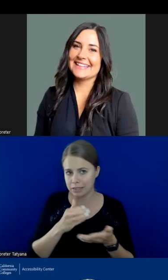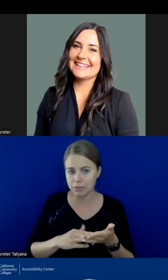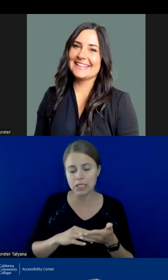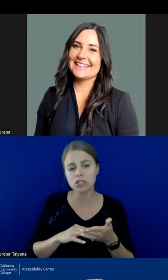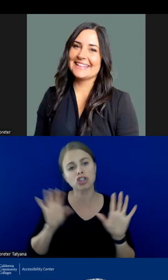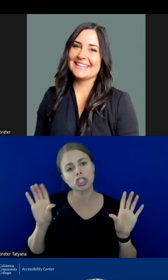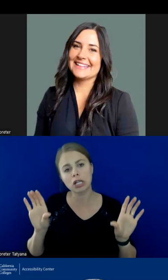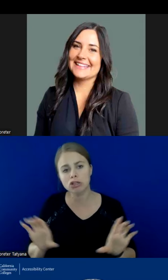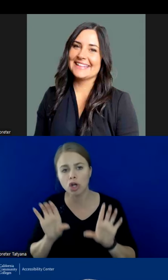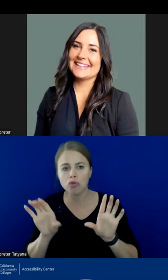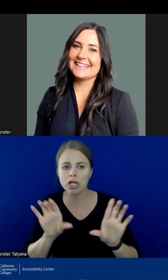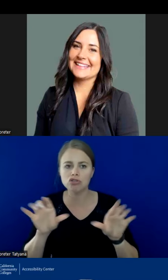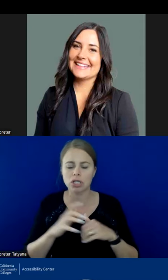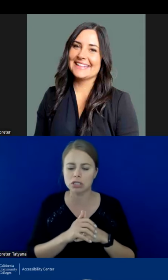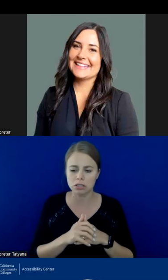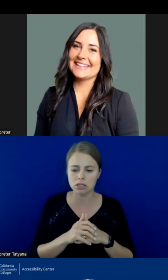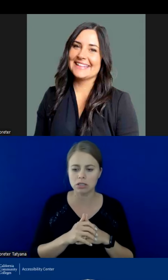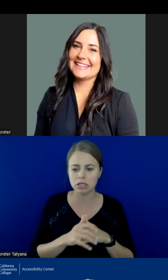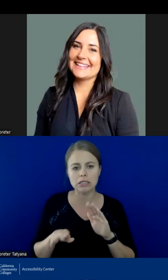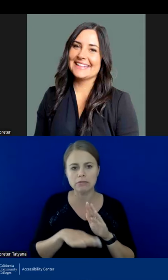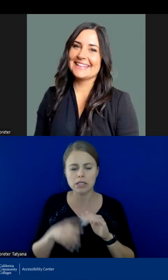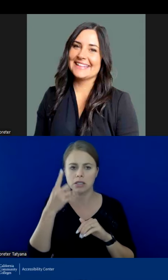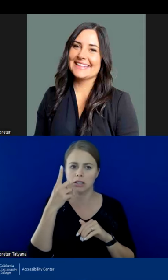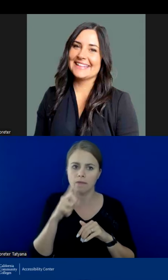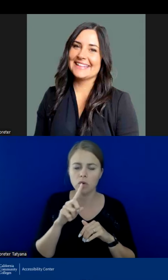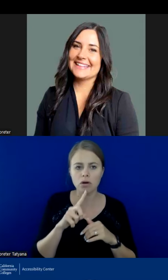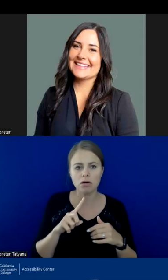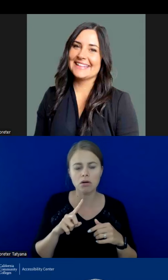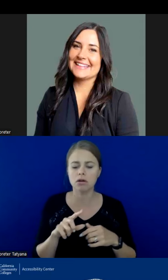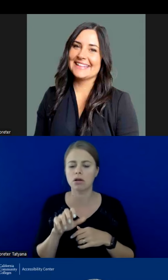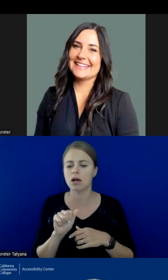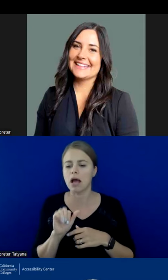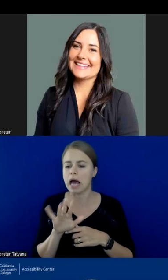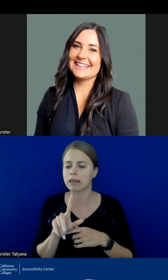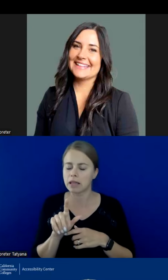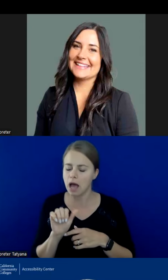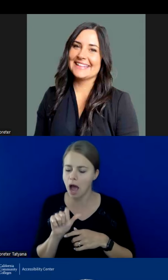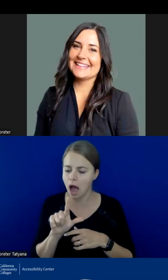Decorations basically they are either for alignment, they are for sometimes, you know,